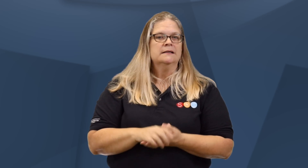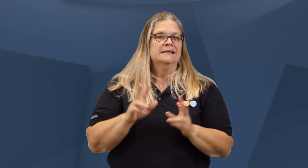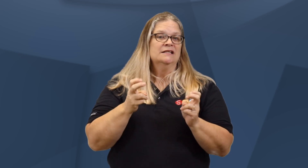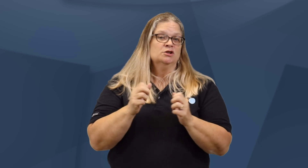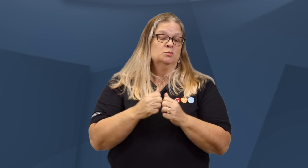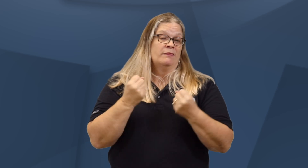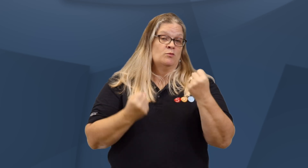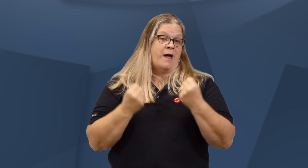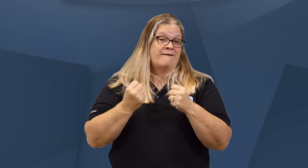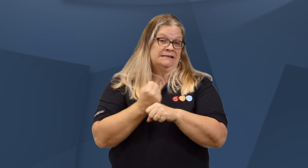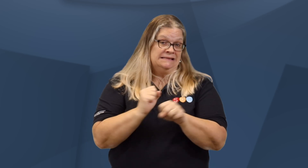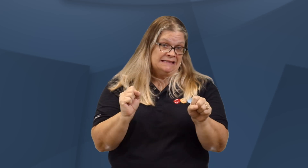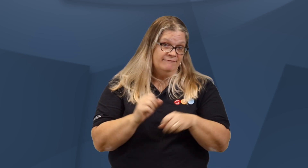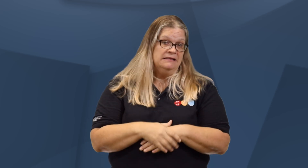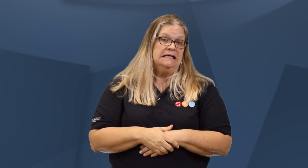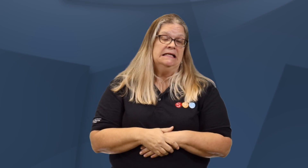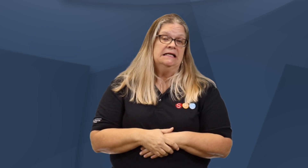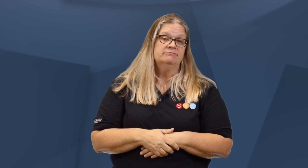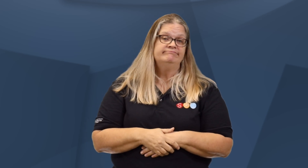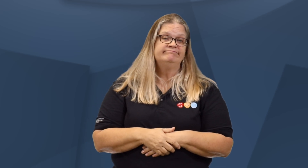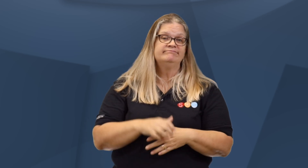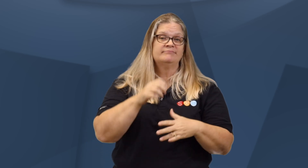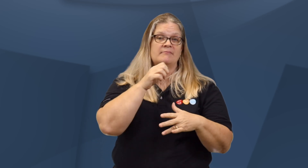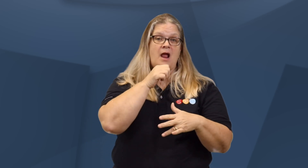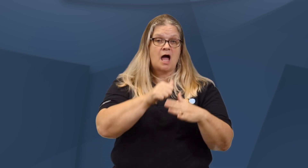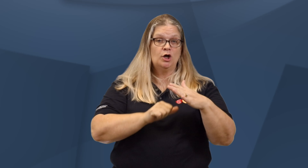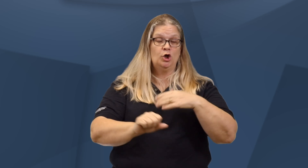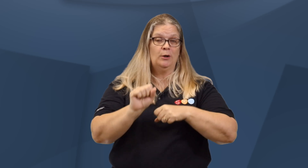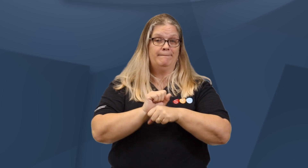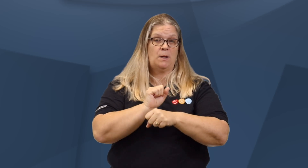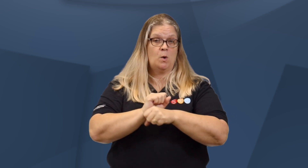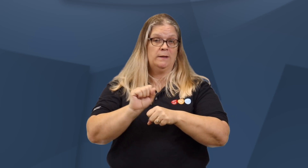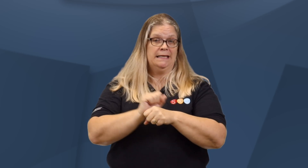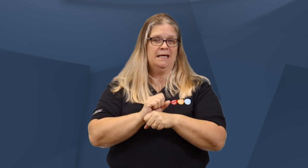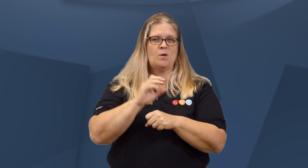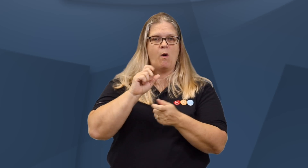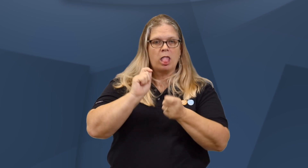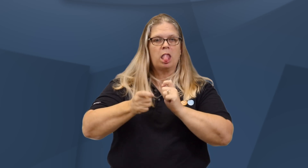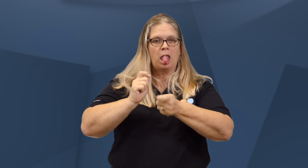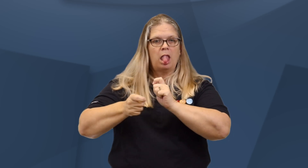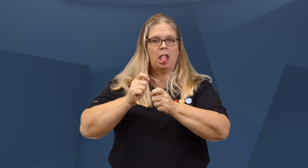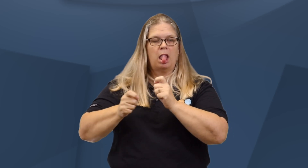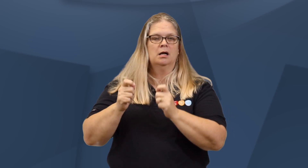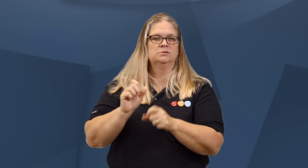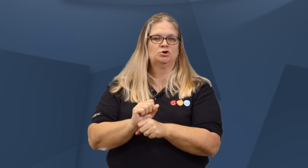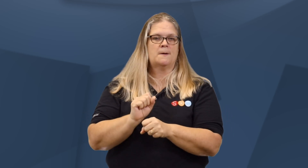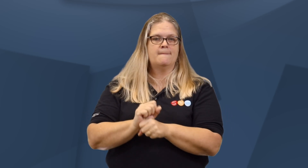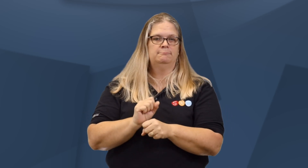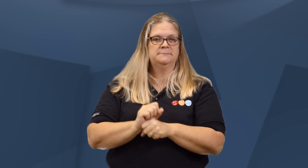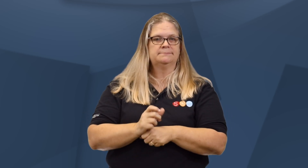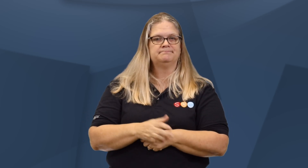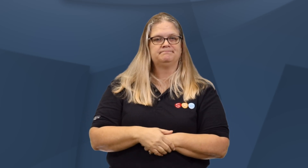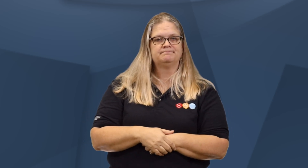issues with driving safely, being underemployed or changing jobs frequently.